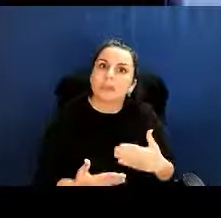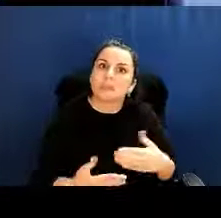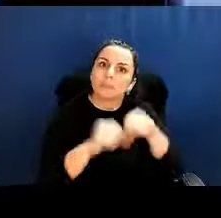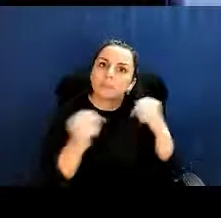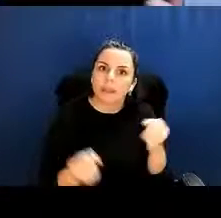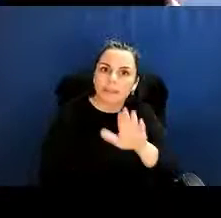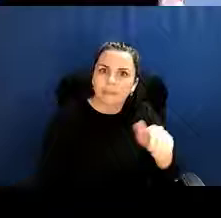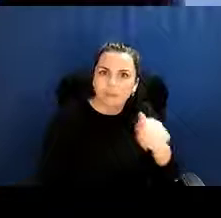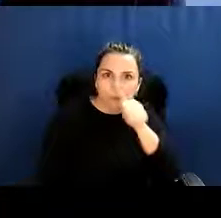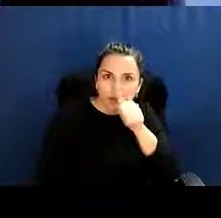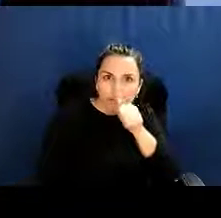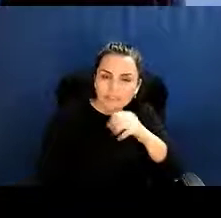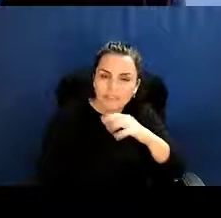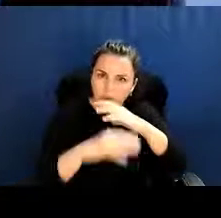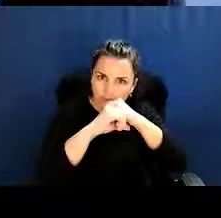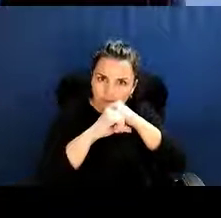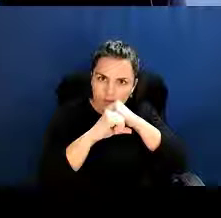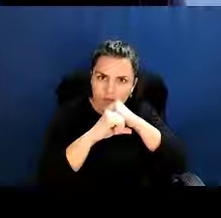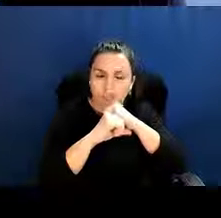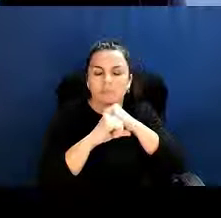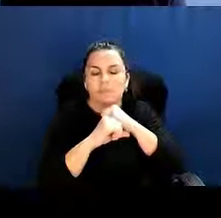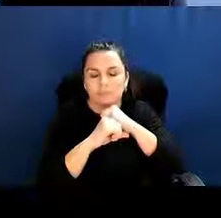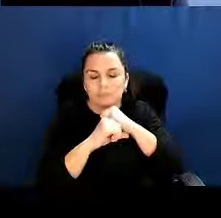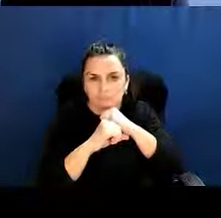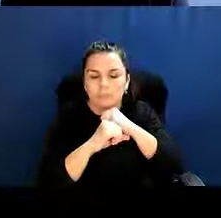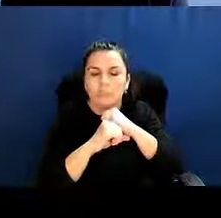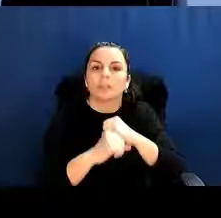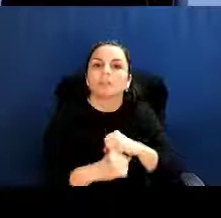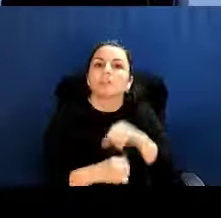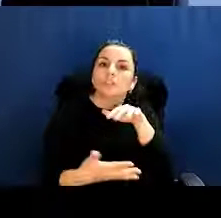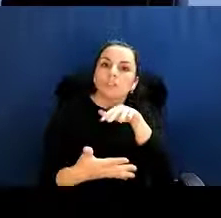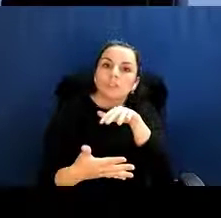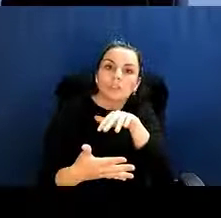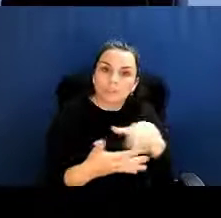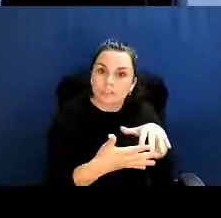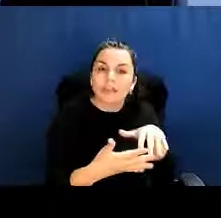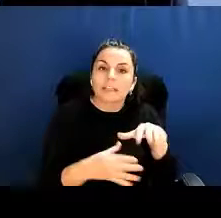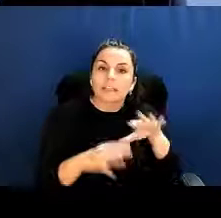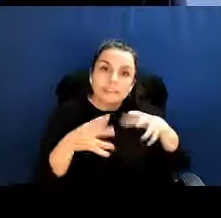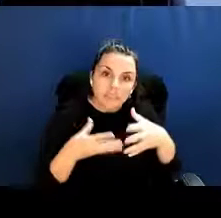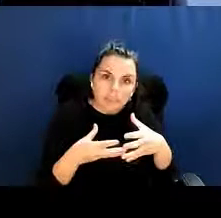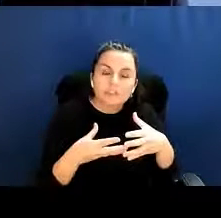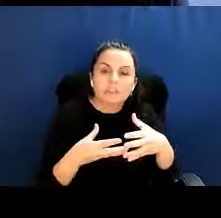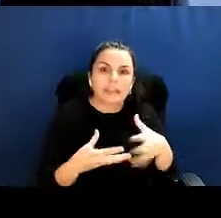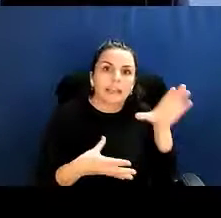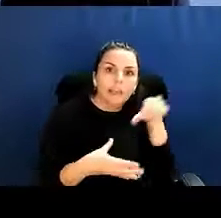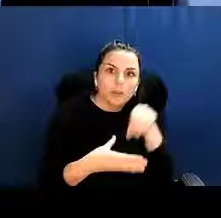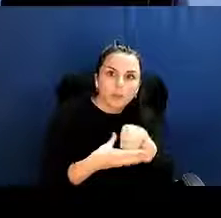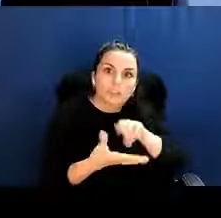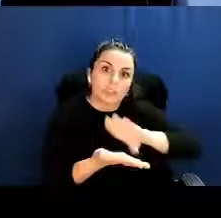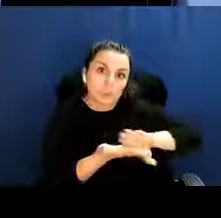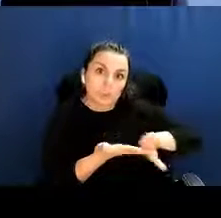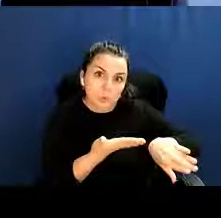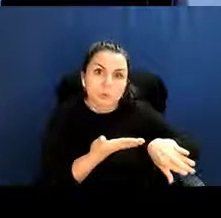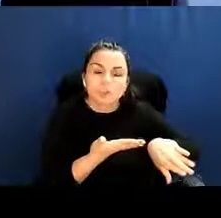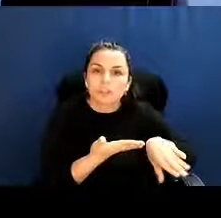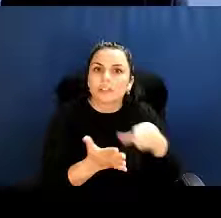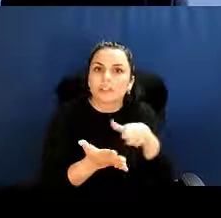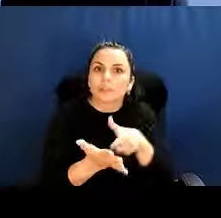So studies subject inclusion and exclusion criteria is also an essential consideration in minimizing risks,